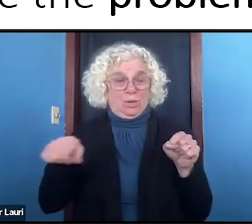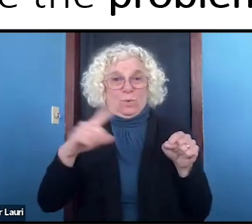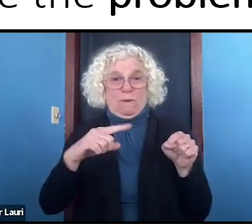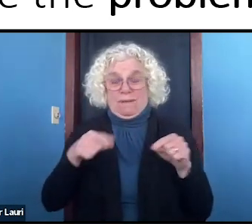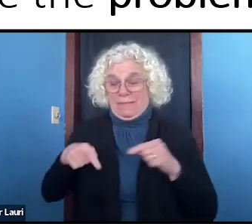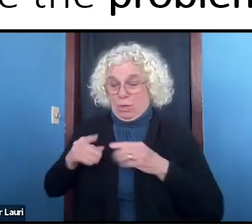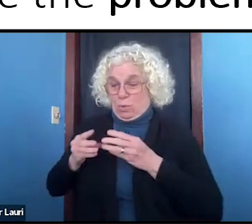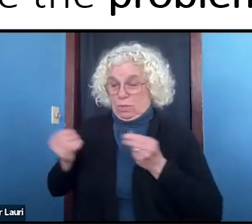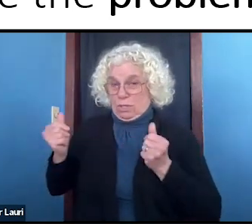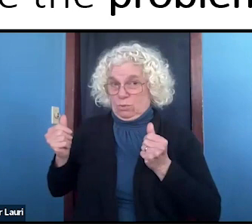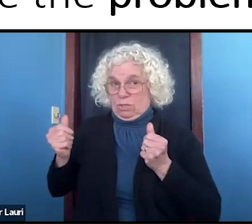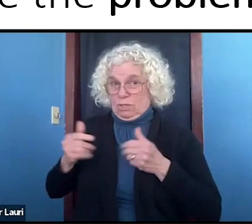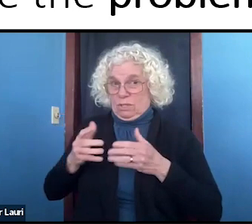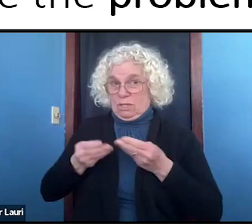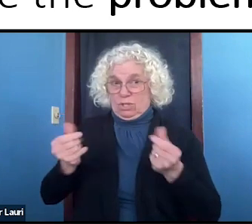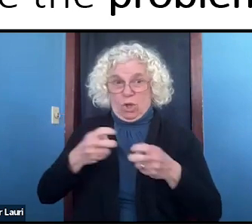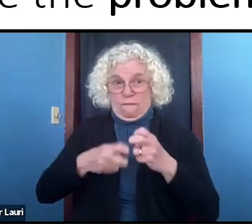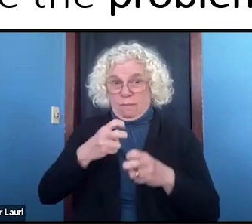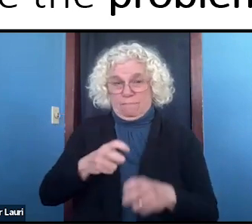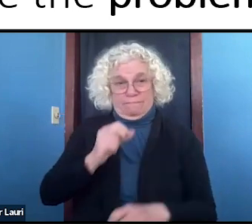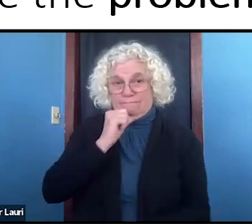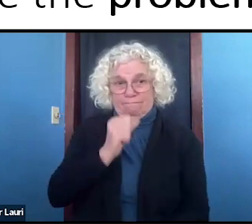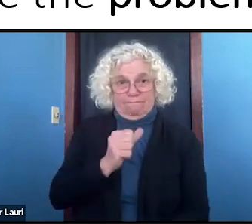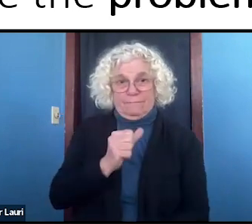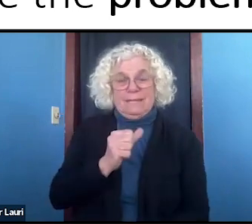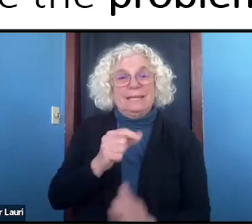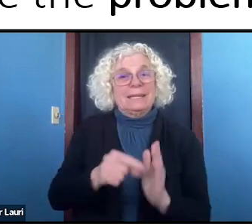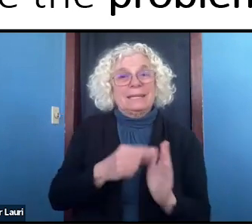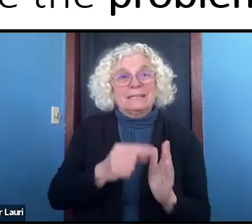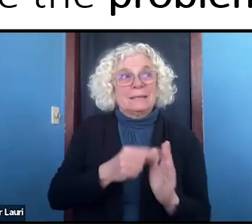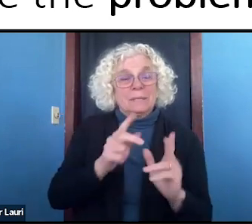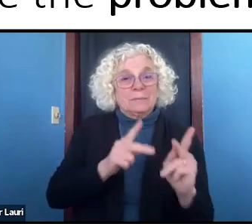If the mental health practitioner and the police who go together